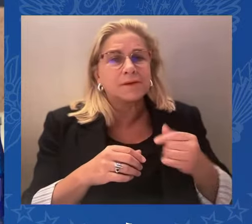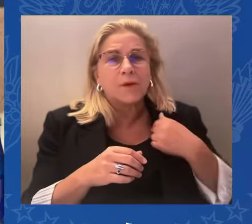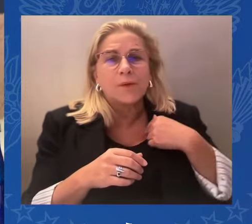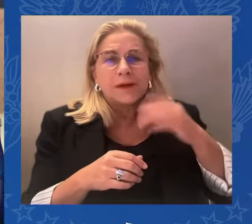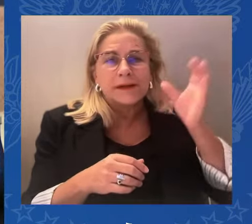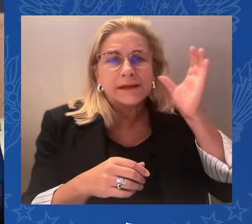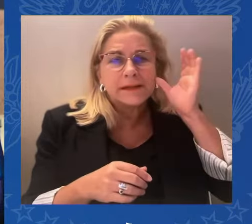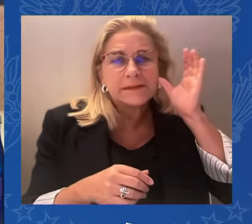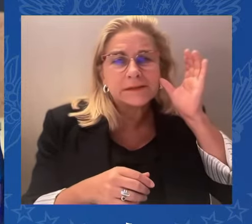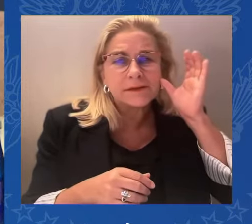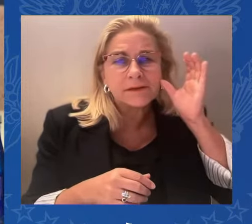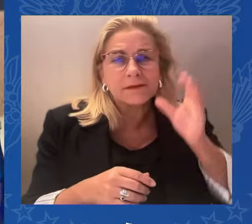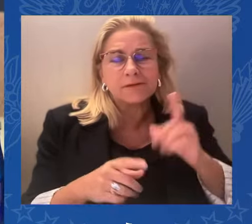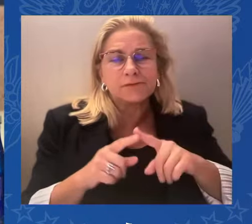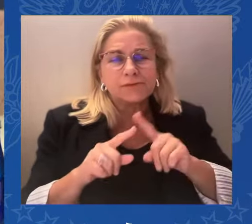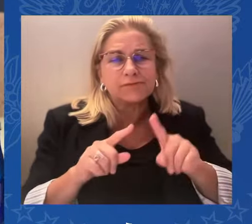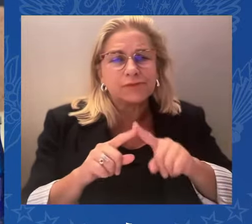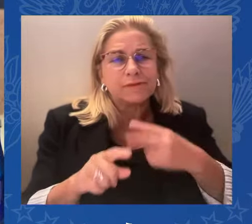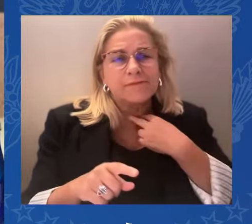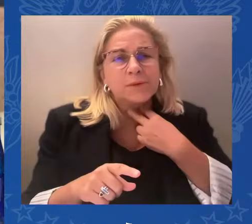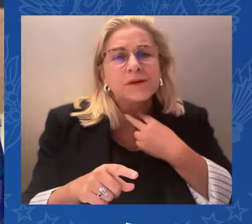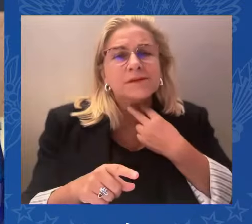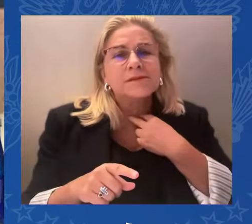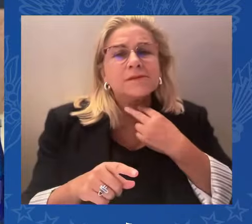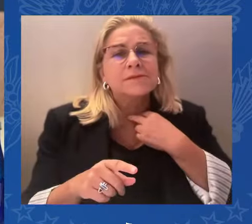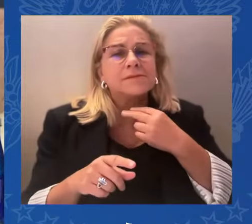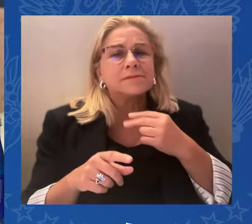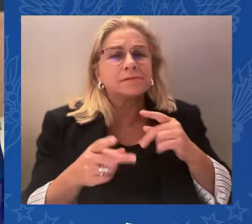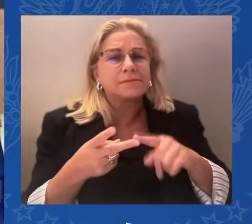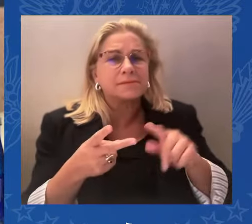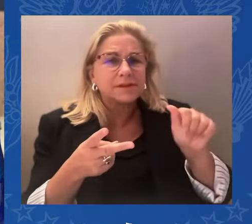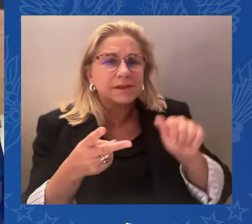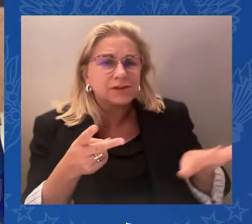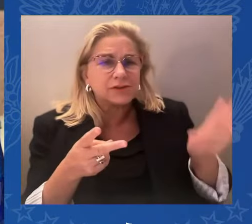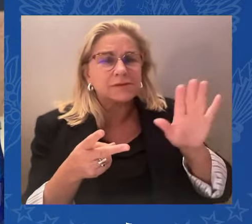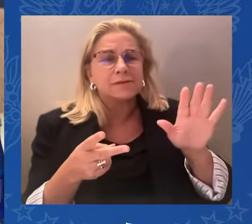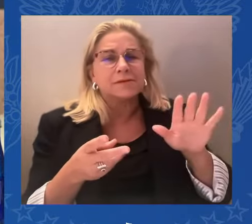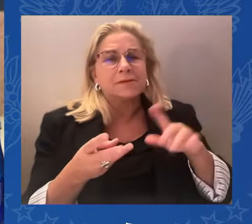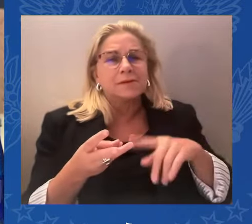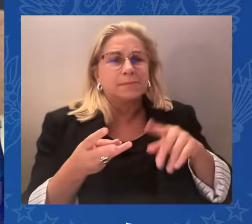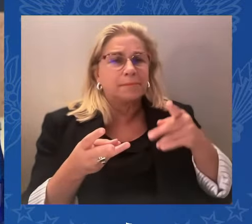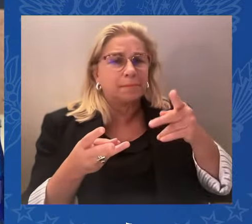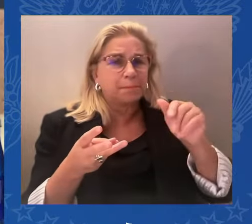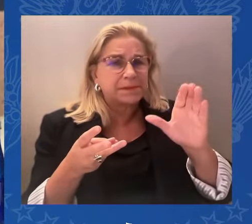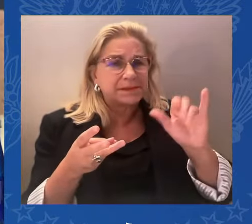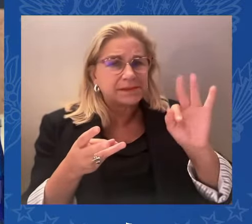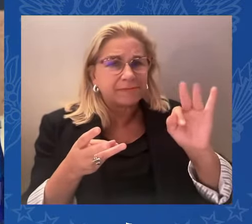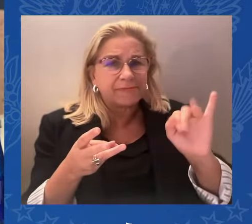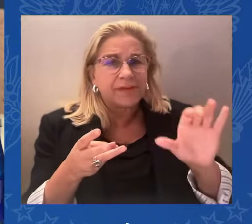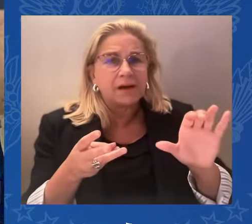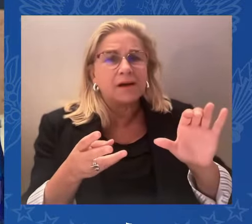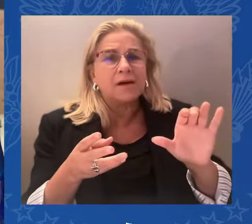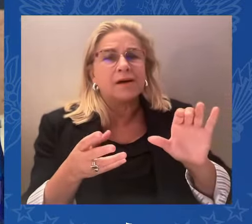and to further promote practical cooperation that will be a genuine benefit for the region.